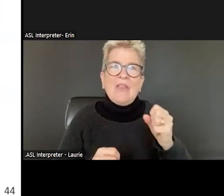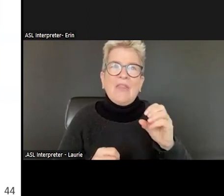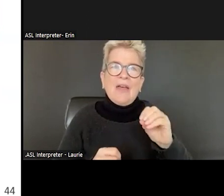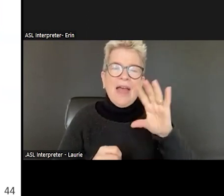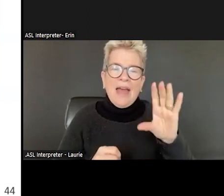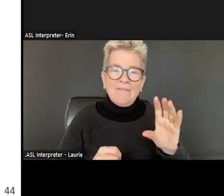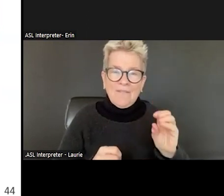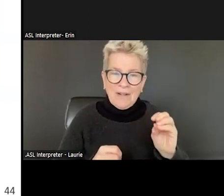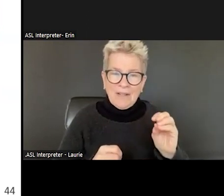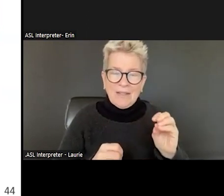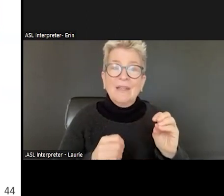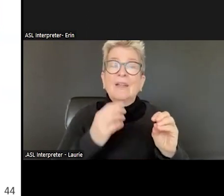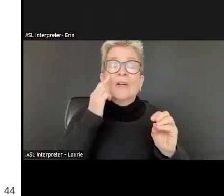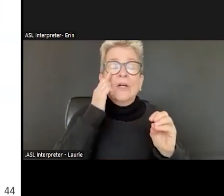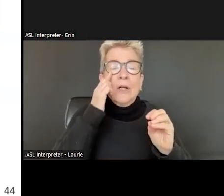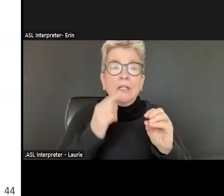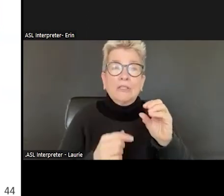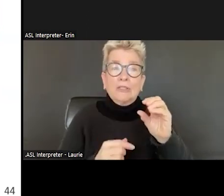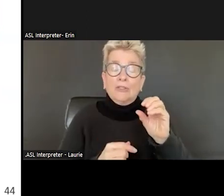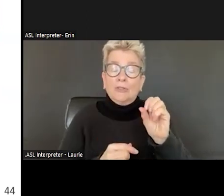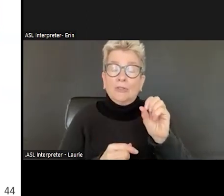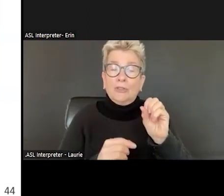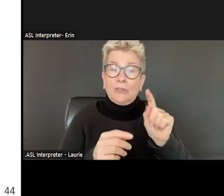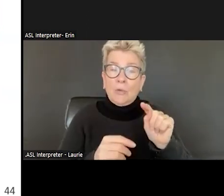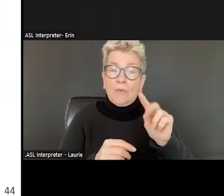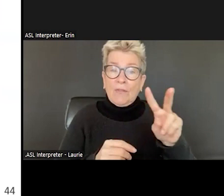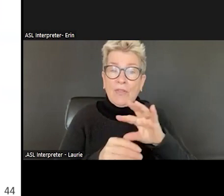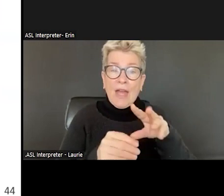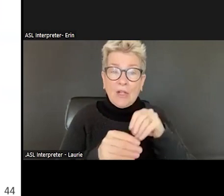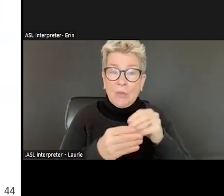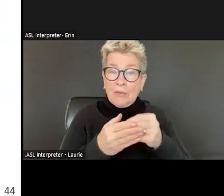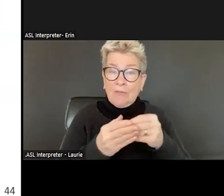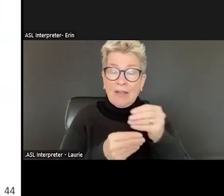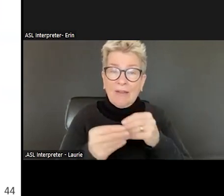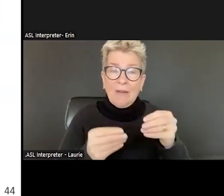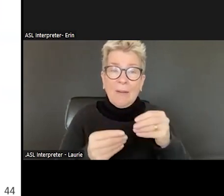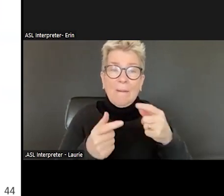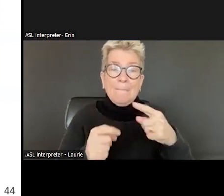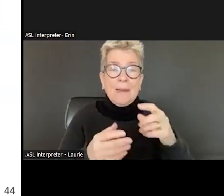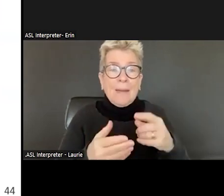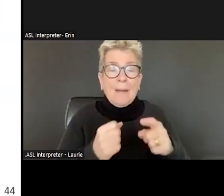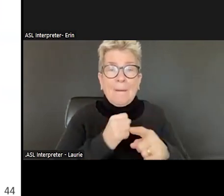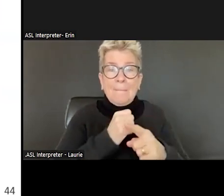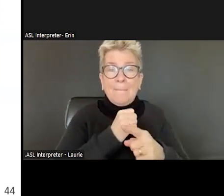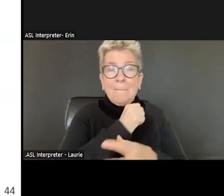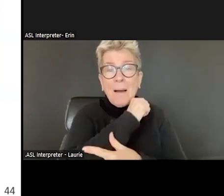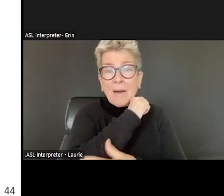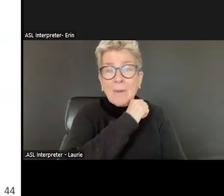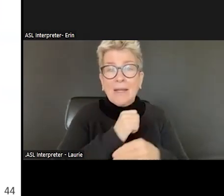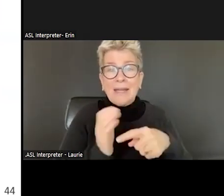includes financial education and there's a big poverty and debt trap. And people were